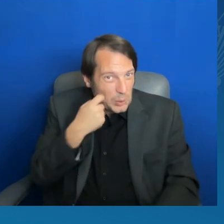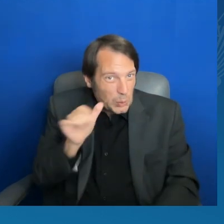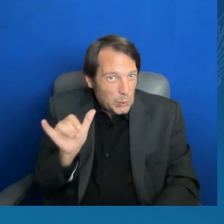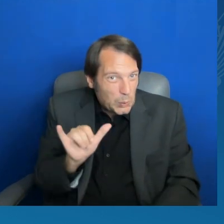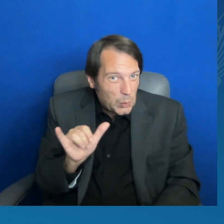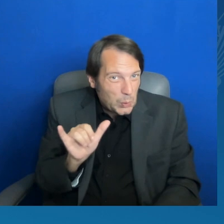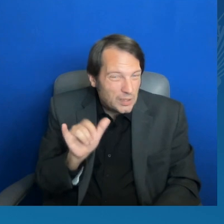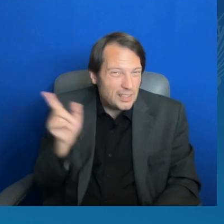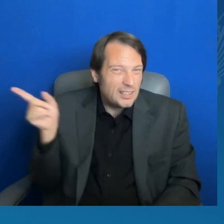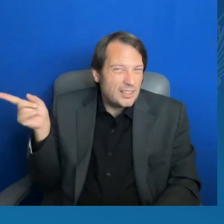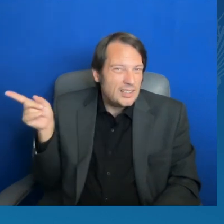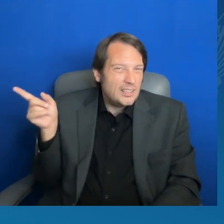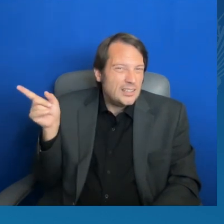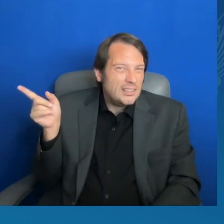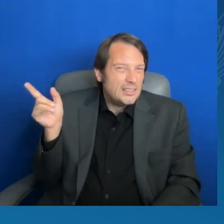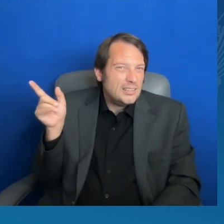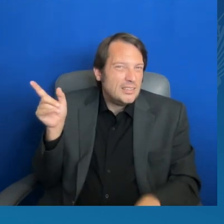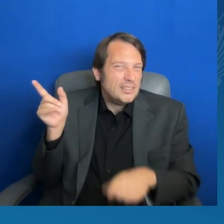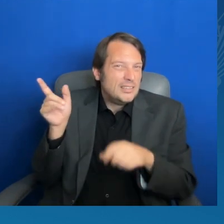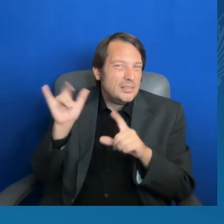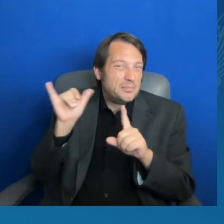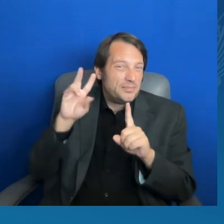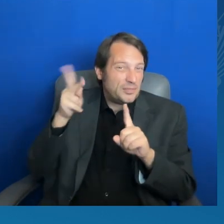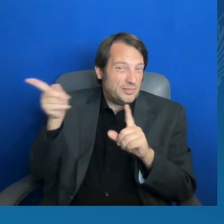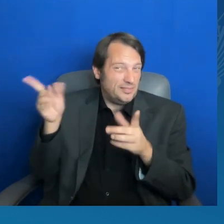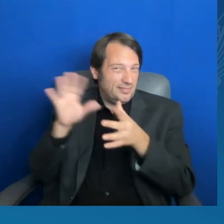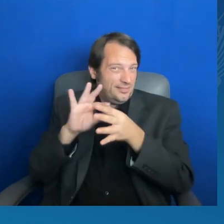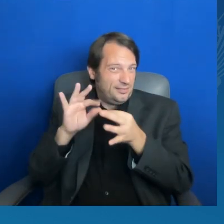I was, you know, in -- in Monterey Park.